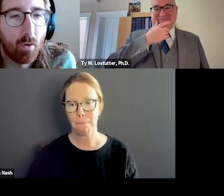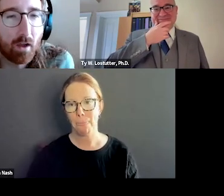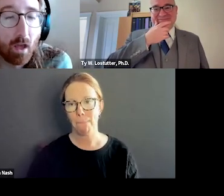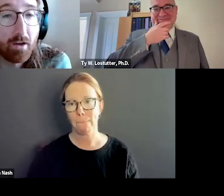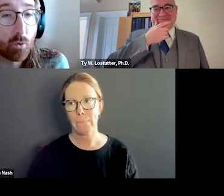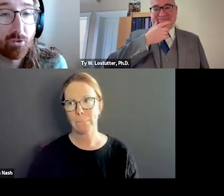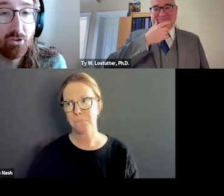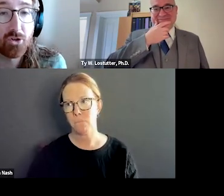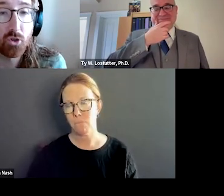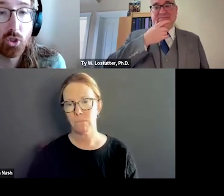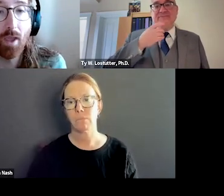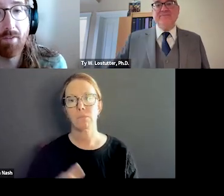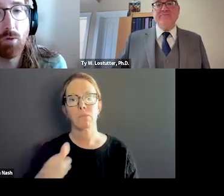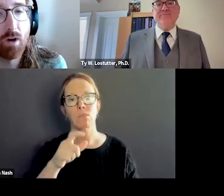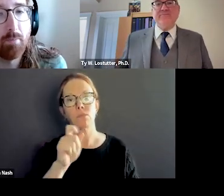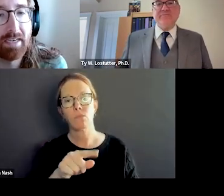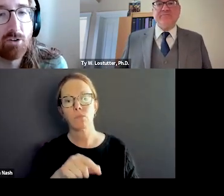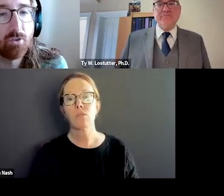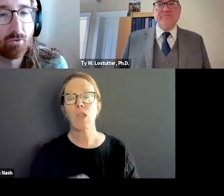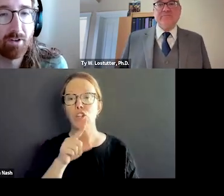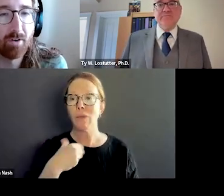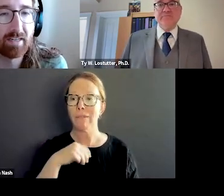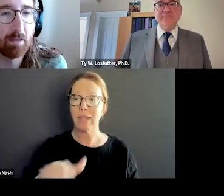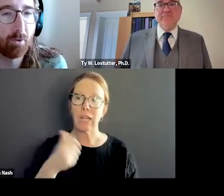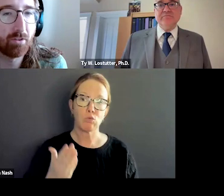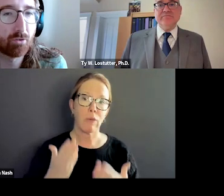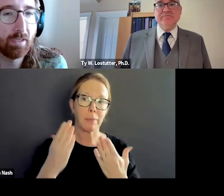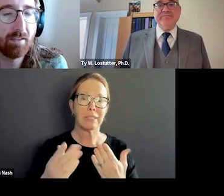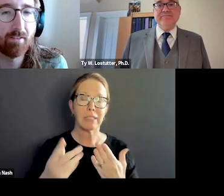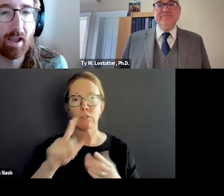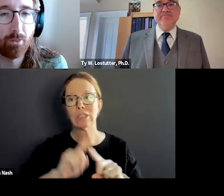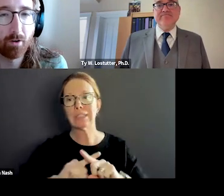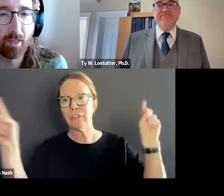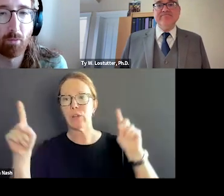Thank you. Another question. Do you have any recommendations for different gambling screenings out there